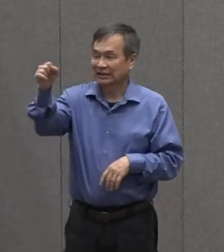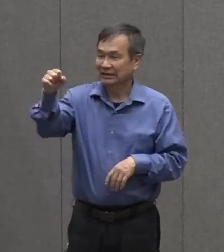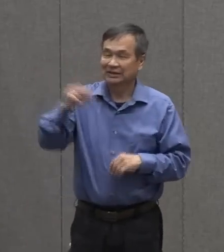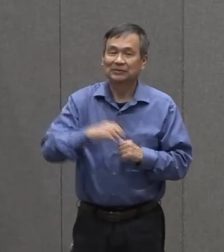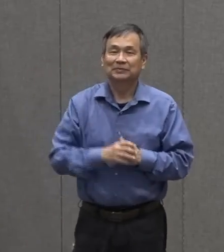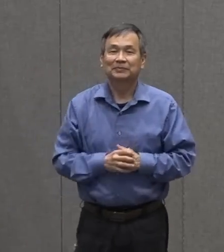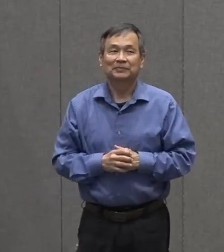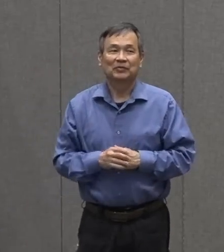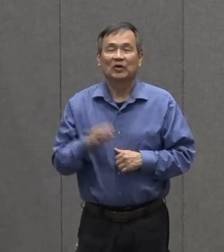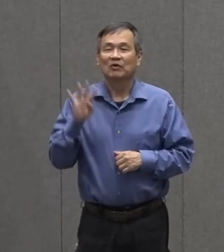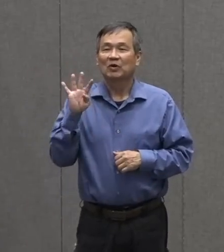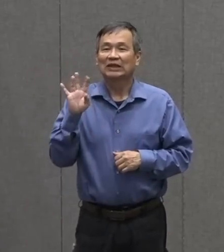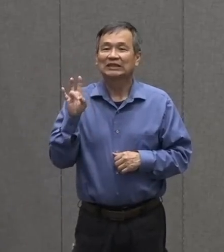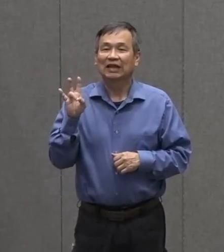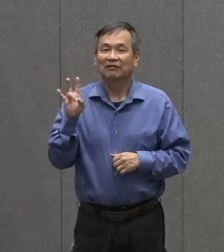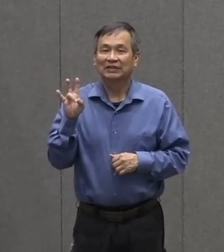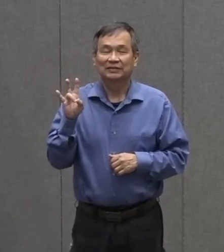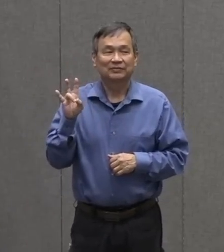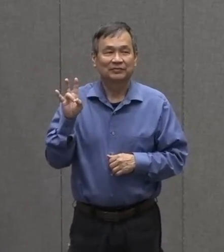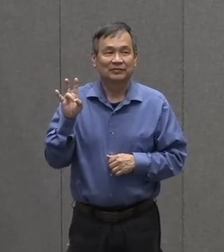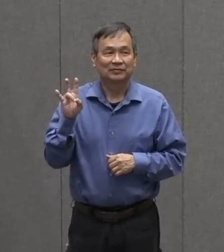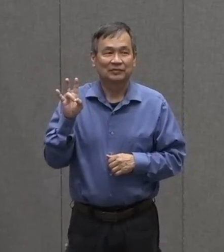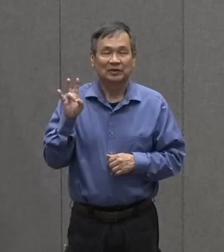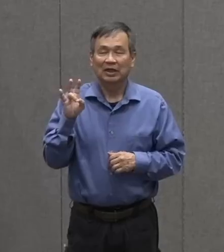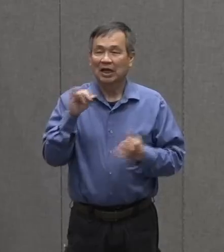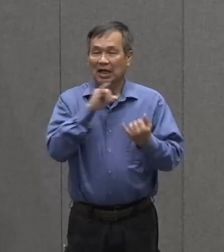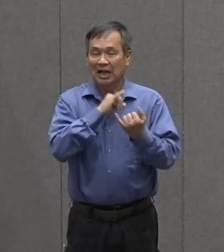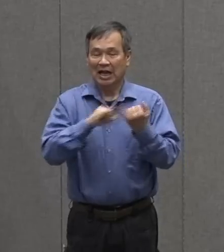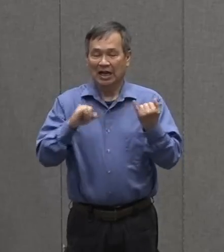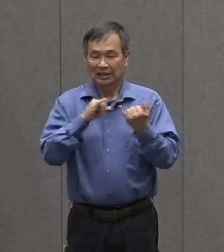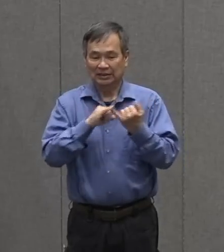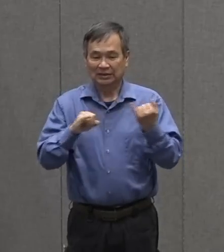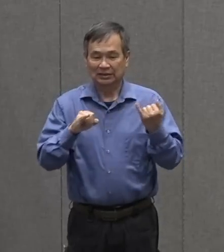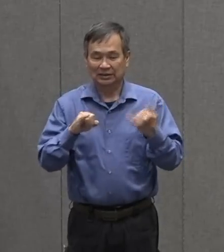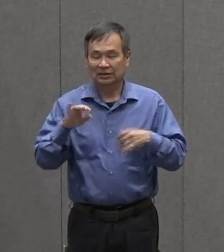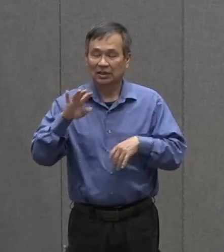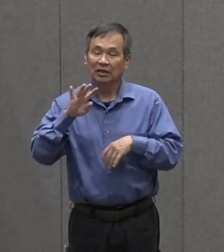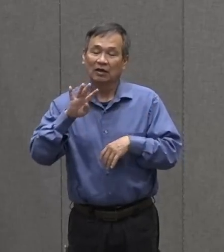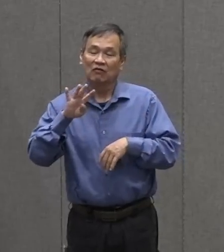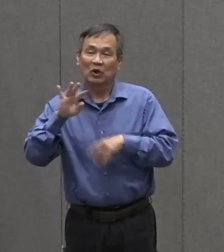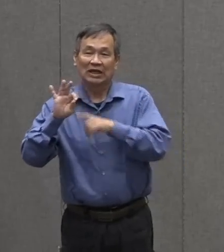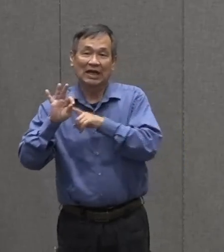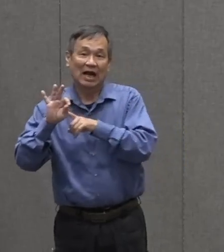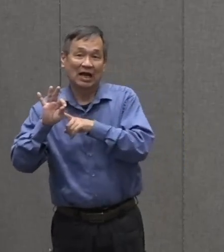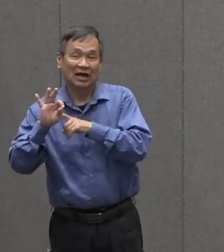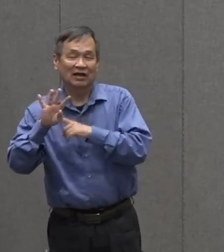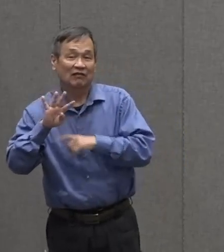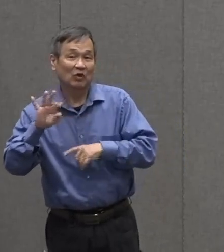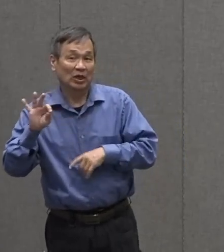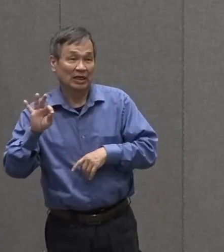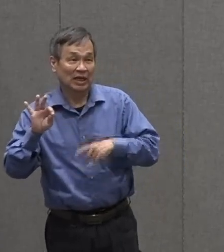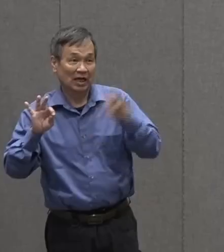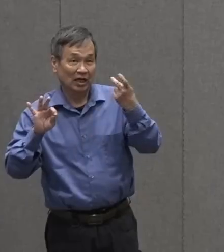47 and then our last odd number to 50 is 49. Is 49 prime?